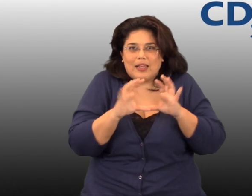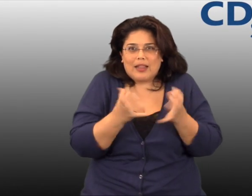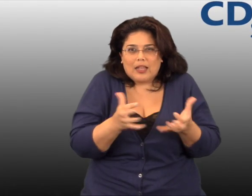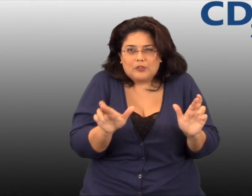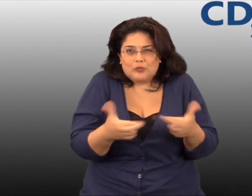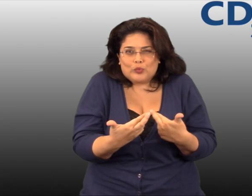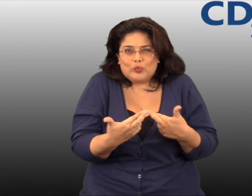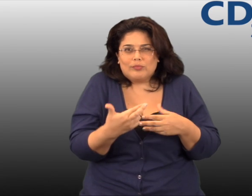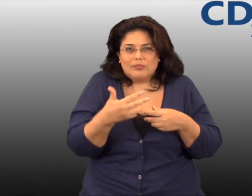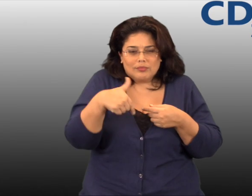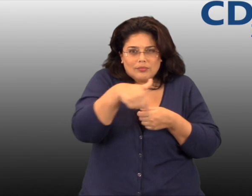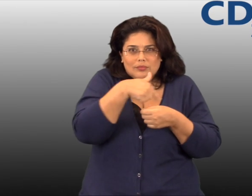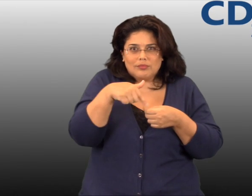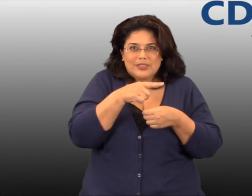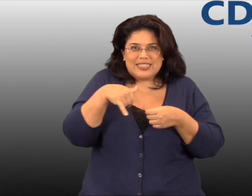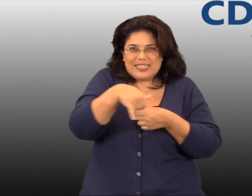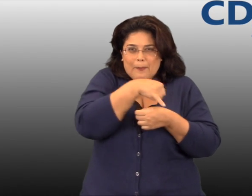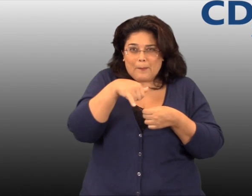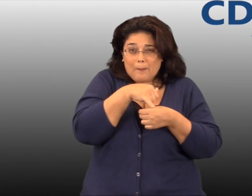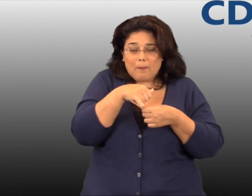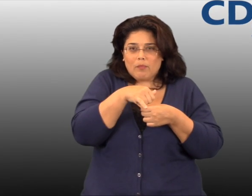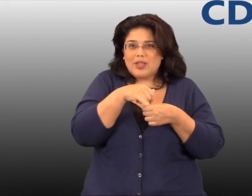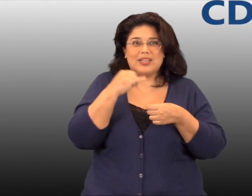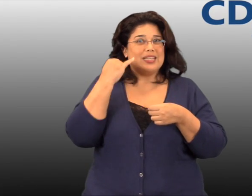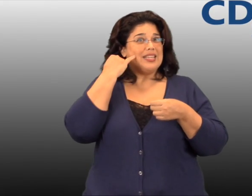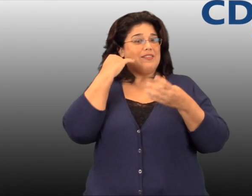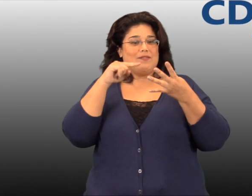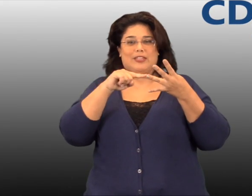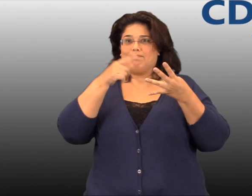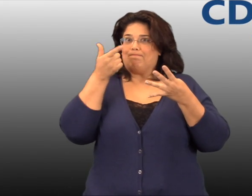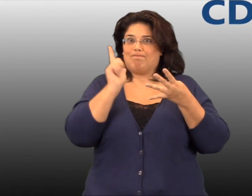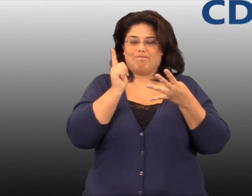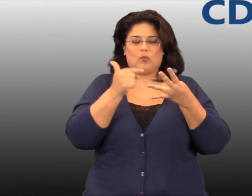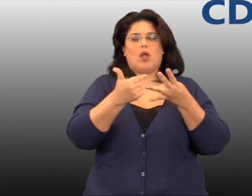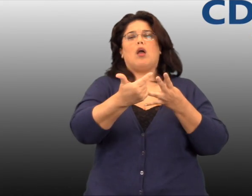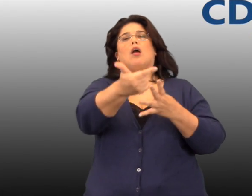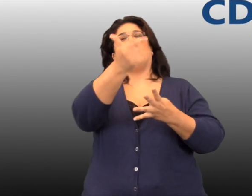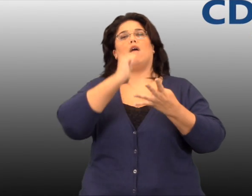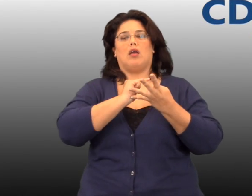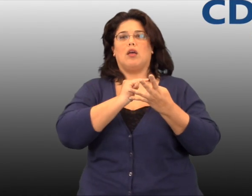to a local program with a self-contained classroom where they are with other children with disabilities.